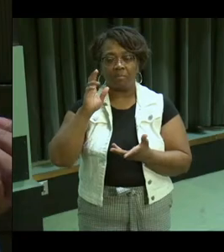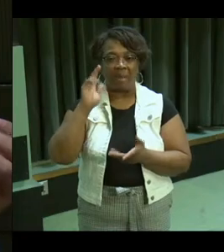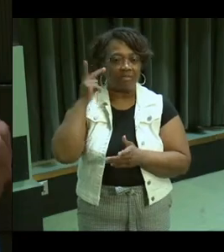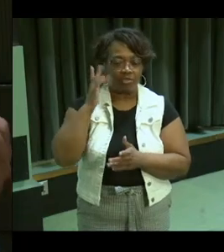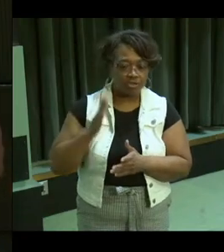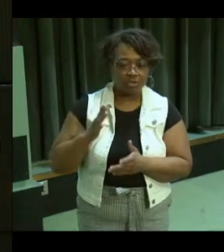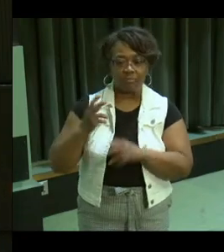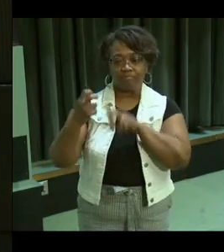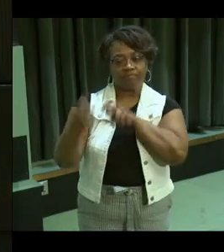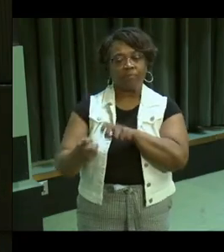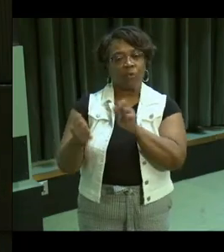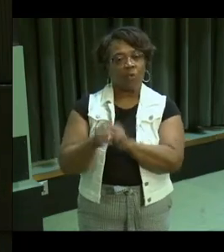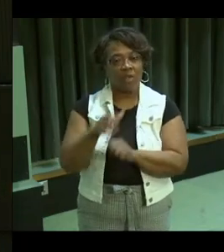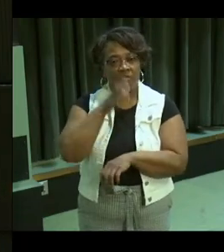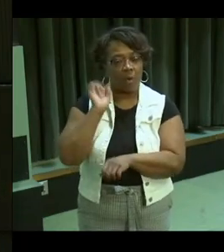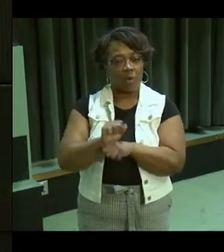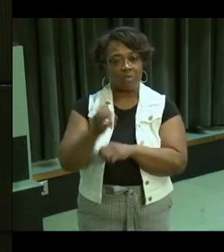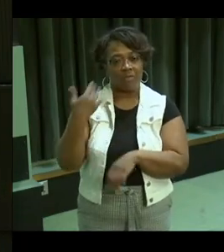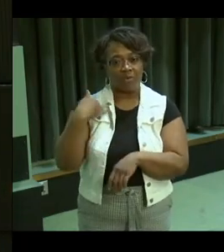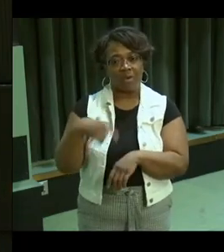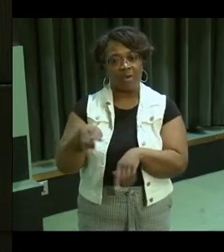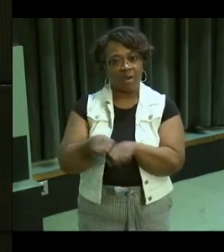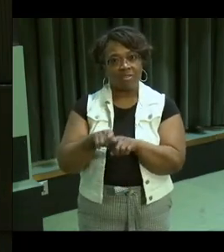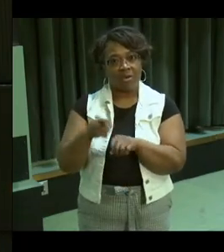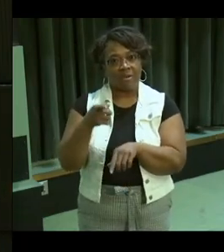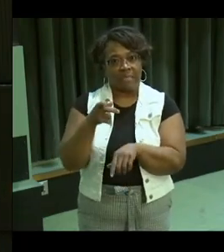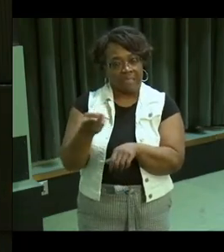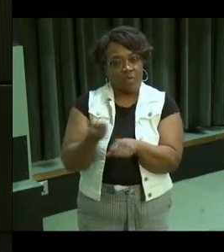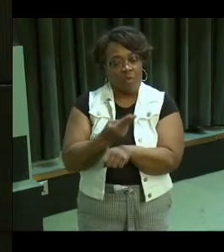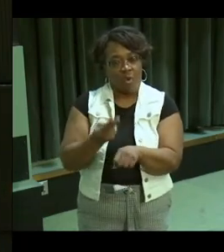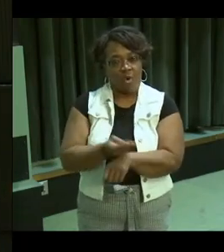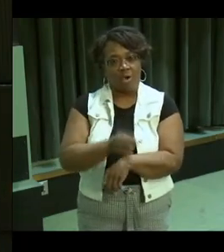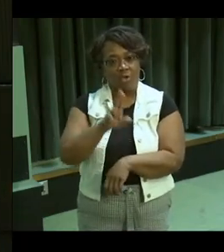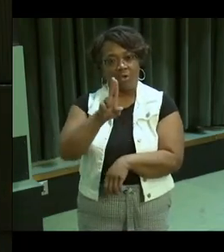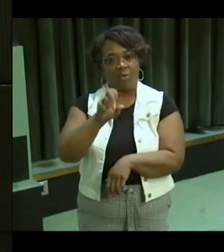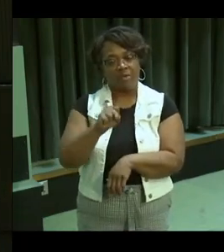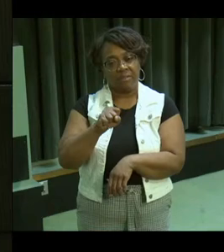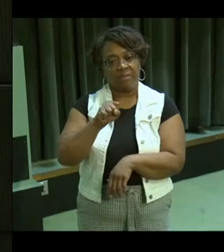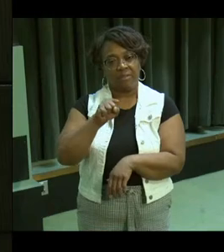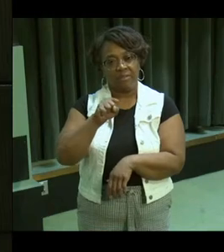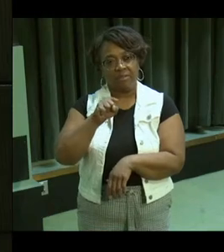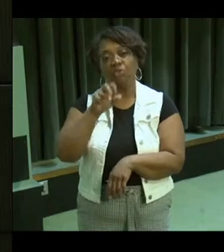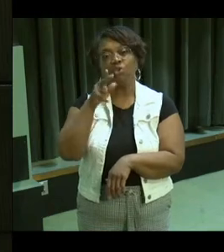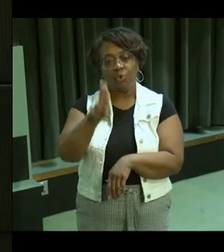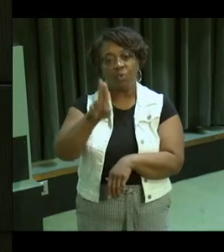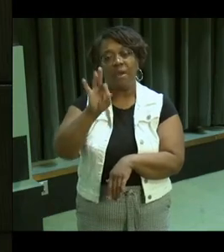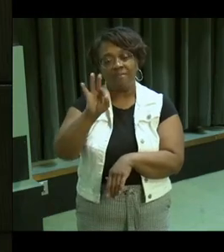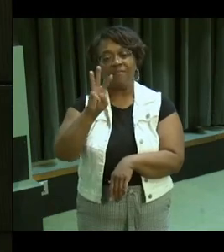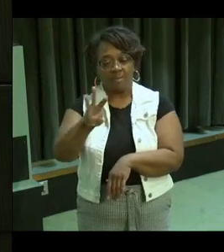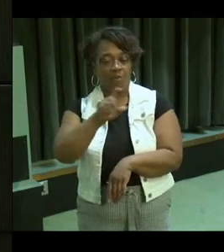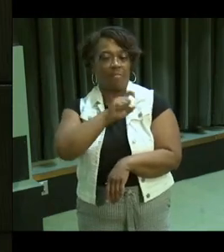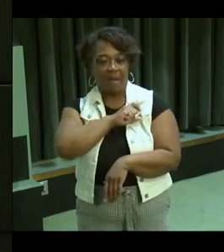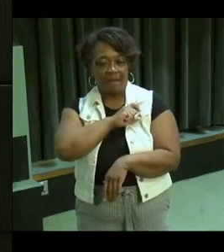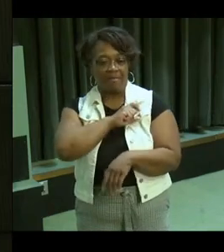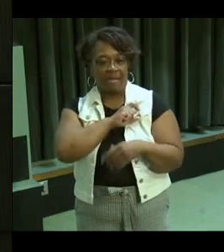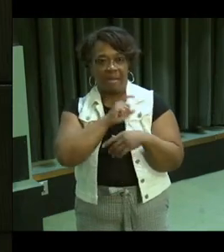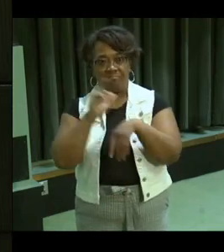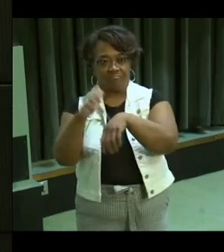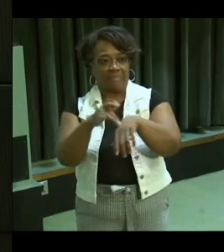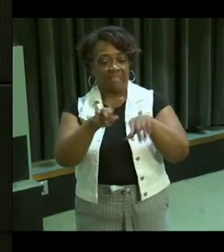with farmworkers before. And he even put on this UFW button and went, you know, to different